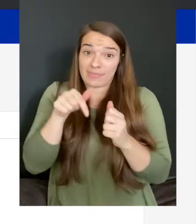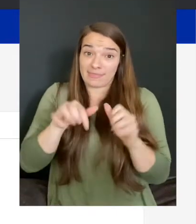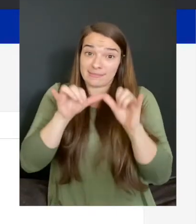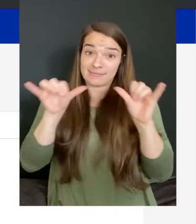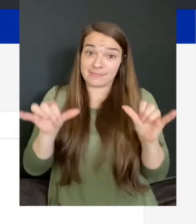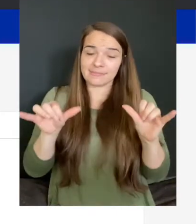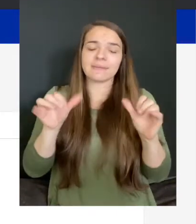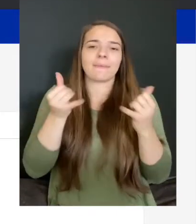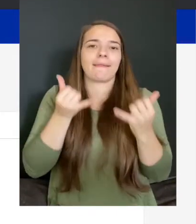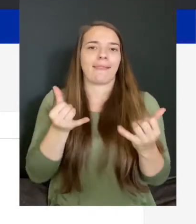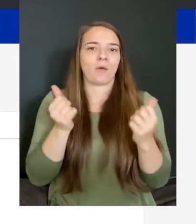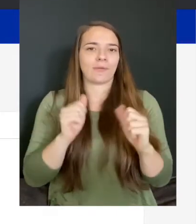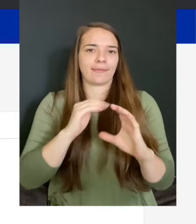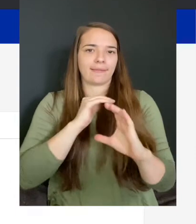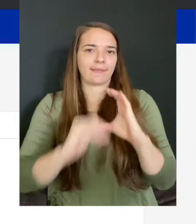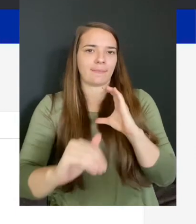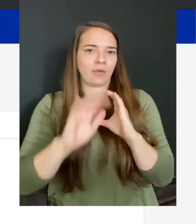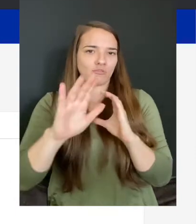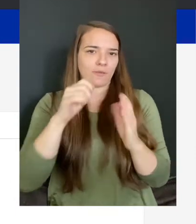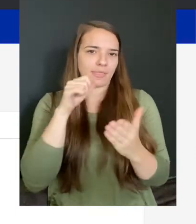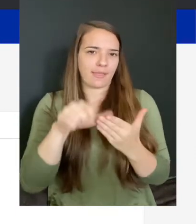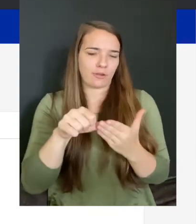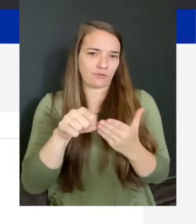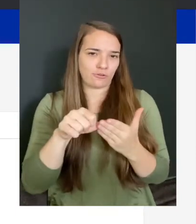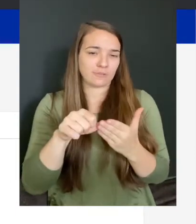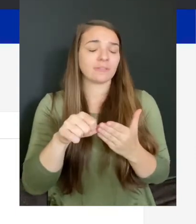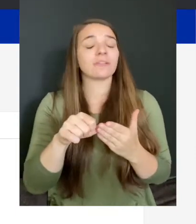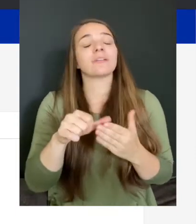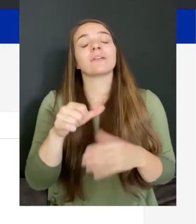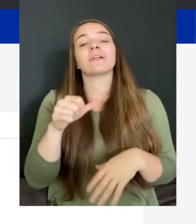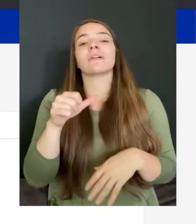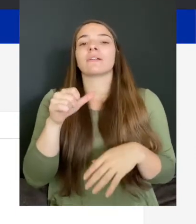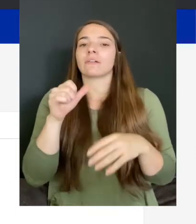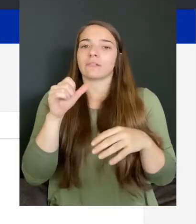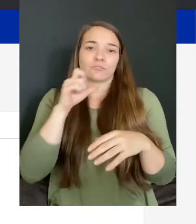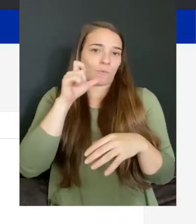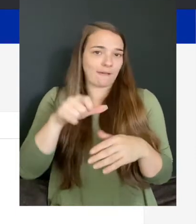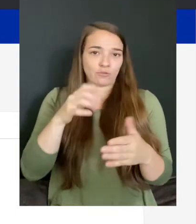here on out, especially with us being online currently. That's the most efficient way to